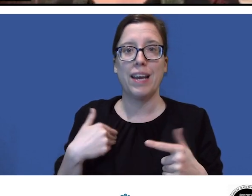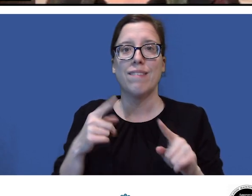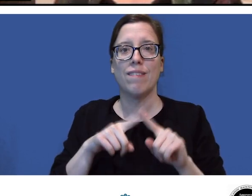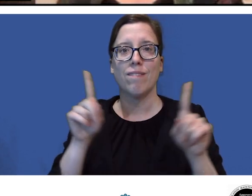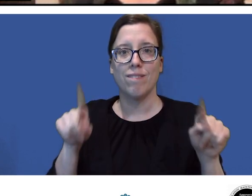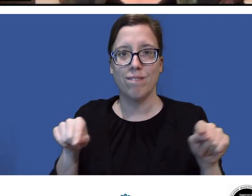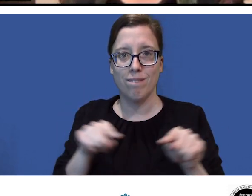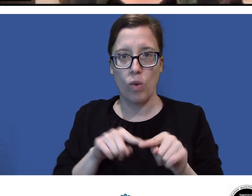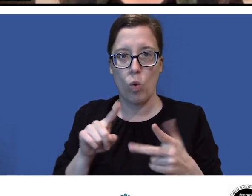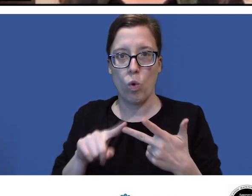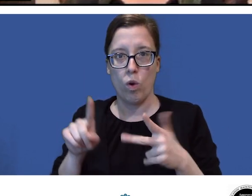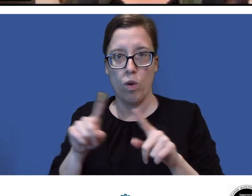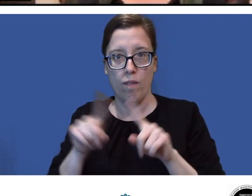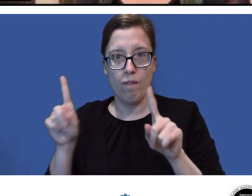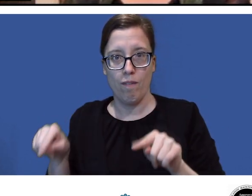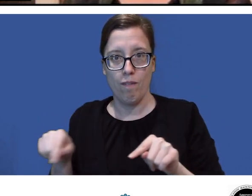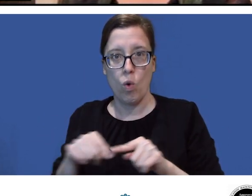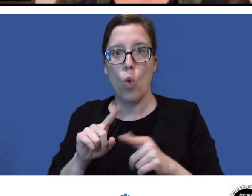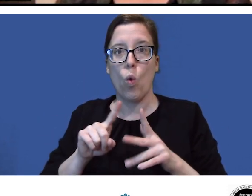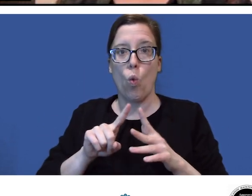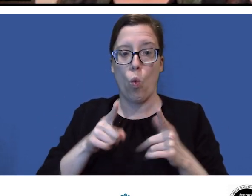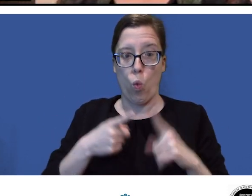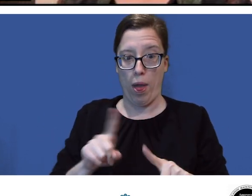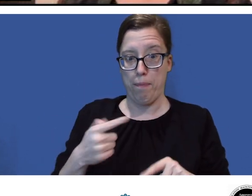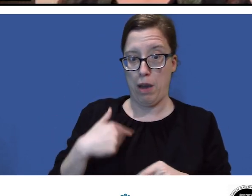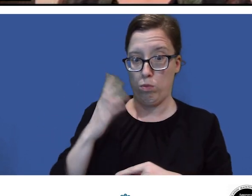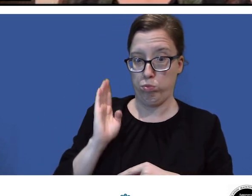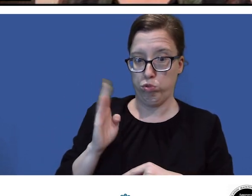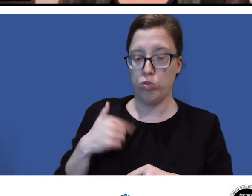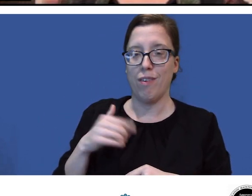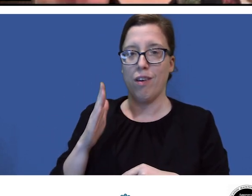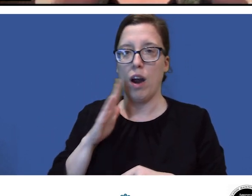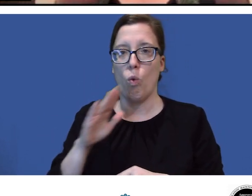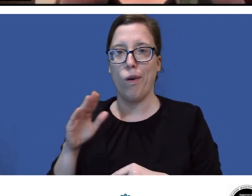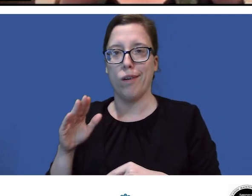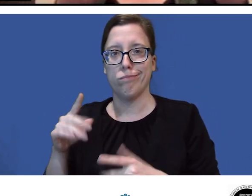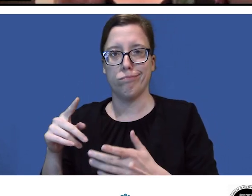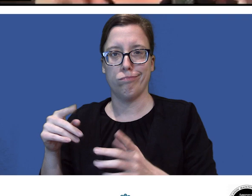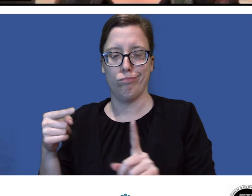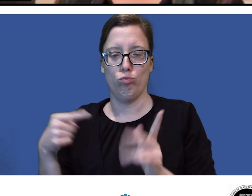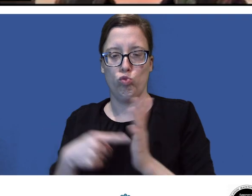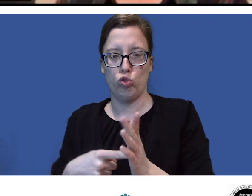I will call your attention to them. There's an action planning form that I hope you might use,